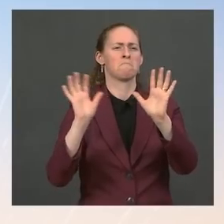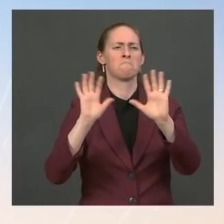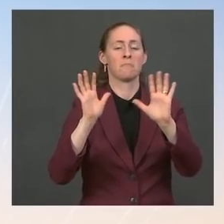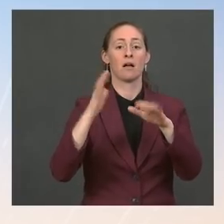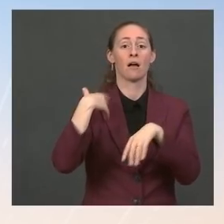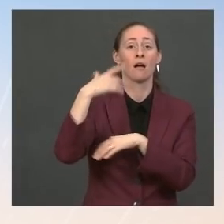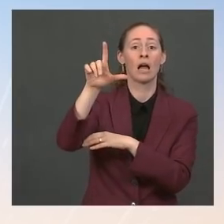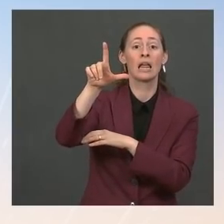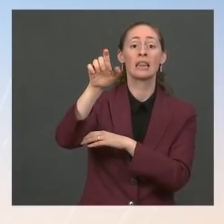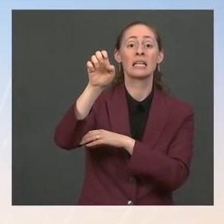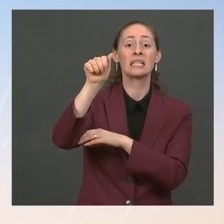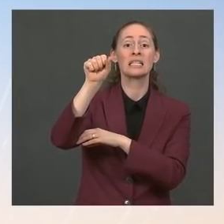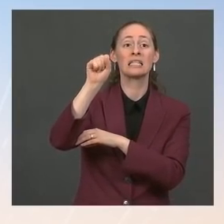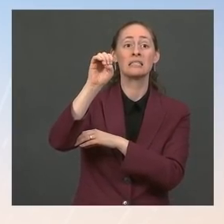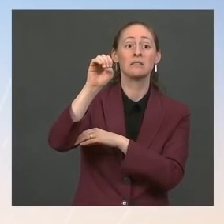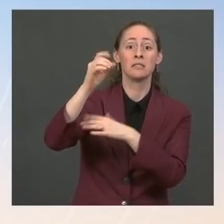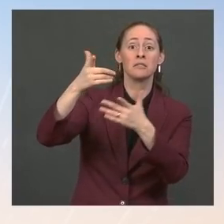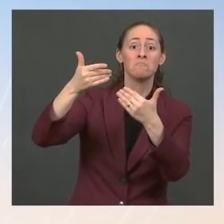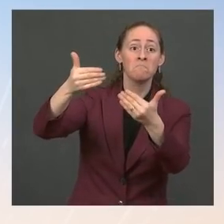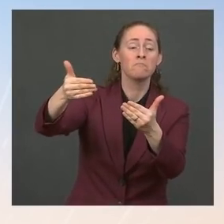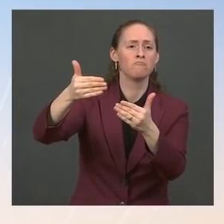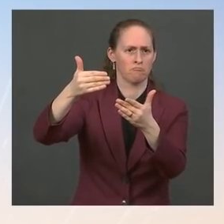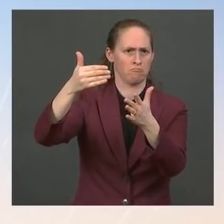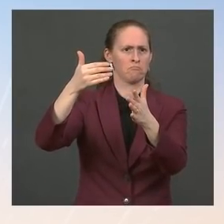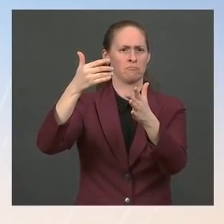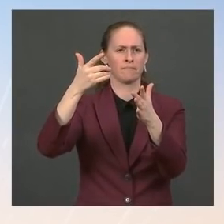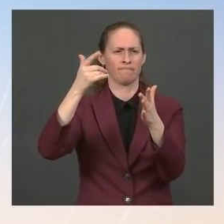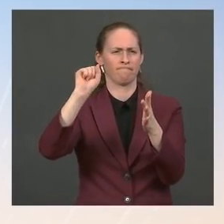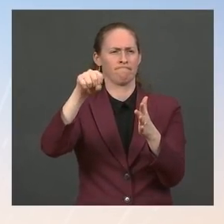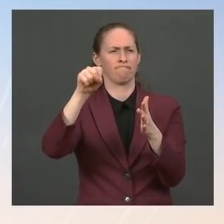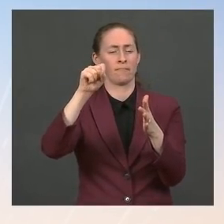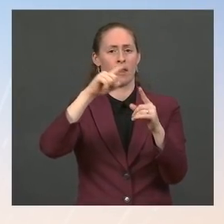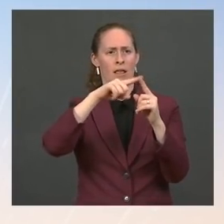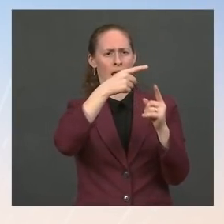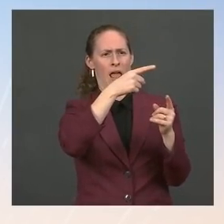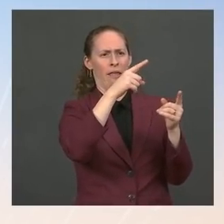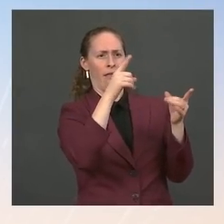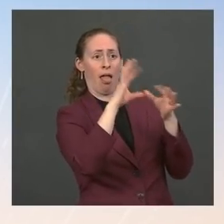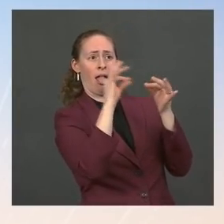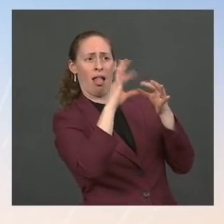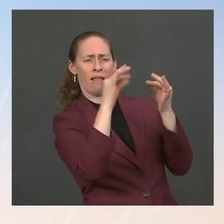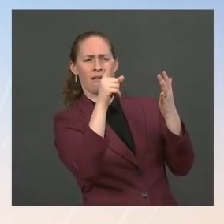so that's why I said that -- and not an accurate one. Look, our view is that the rise in gas prices over the long term